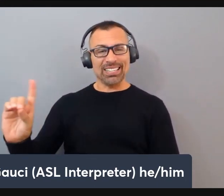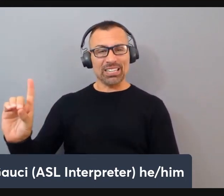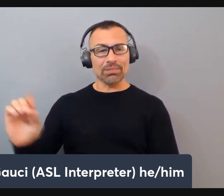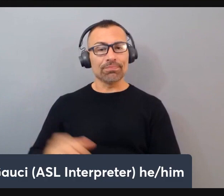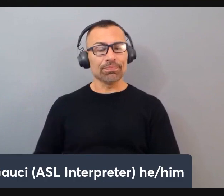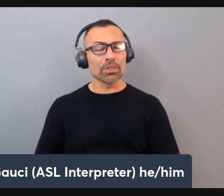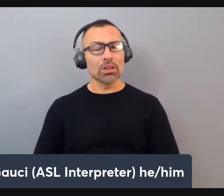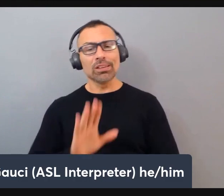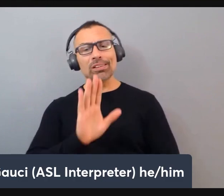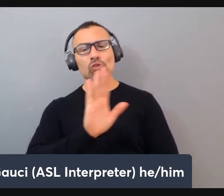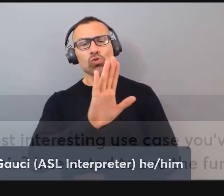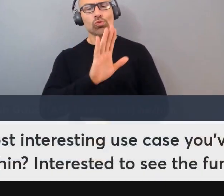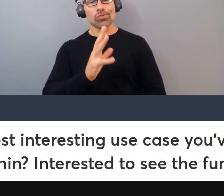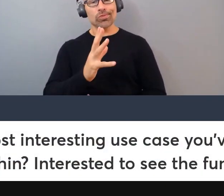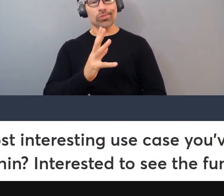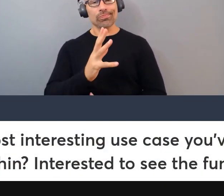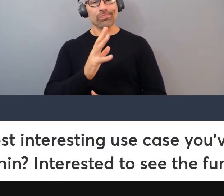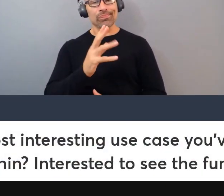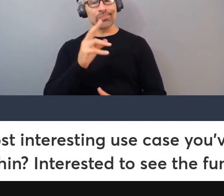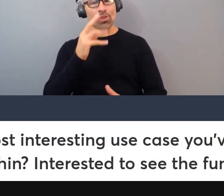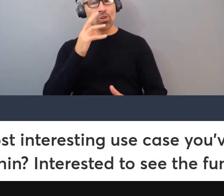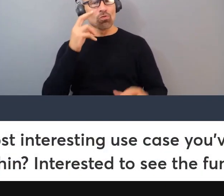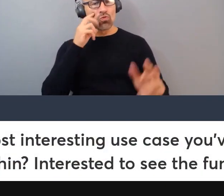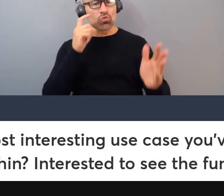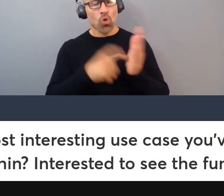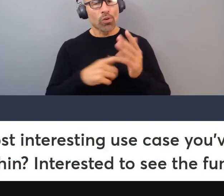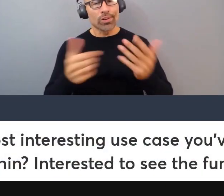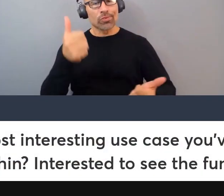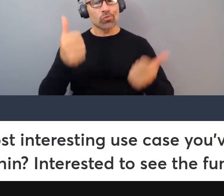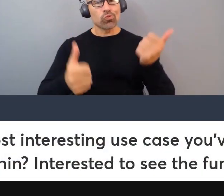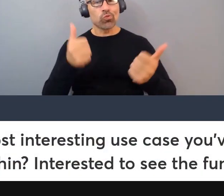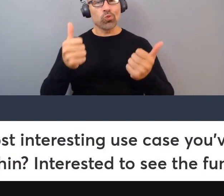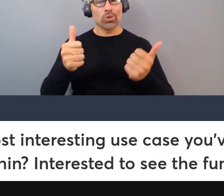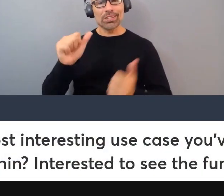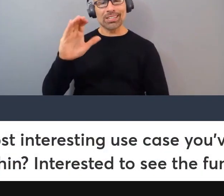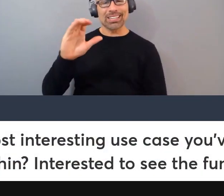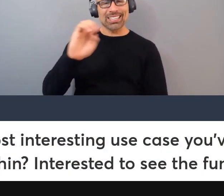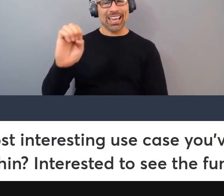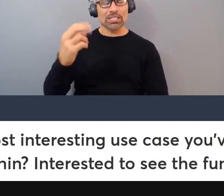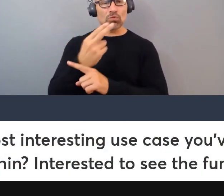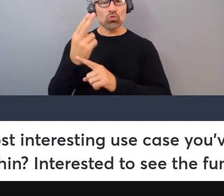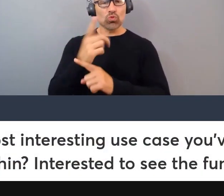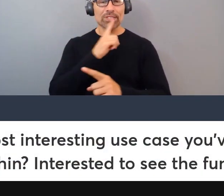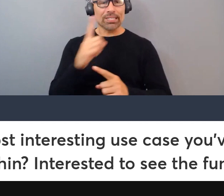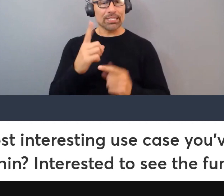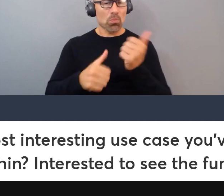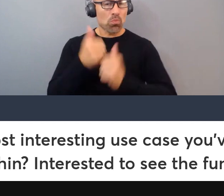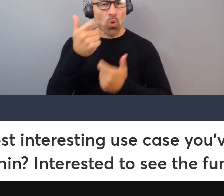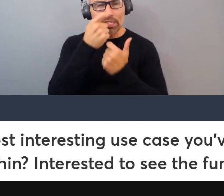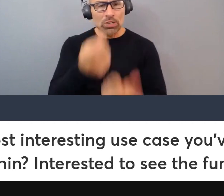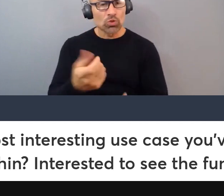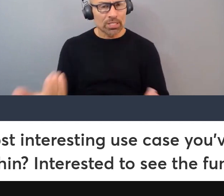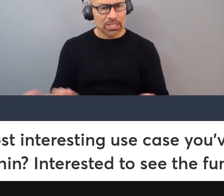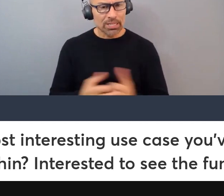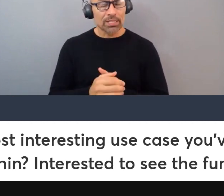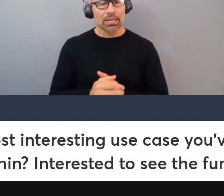you've seen containers applied to/within? And she's interested to see the functionality